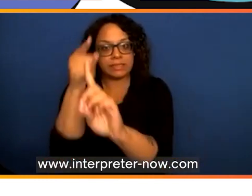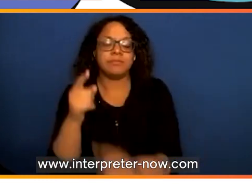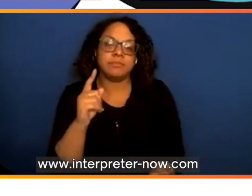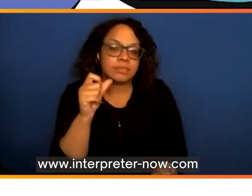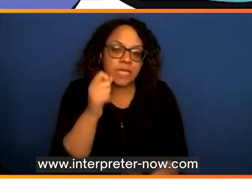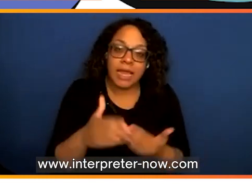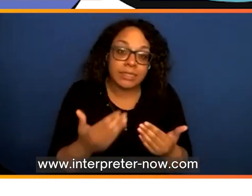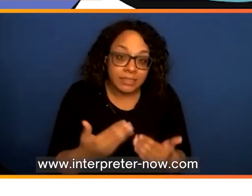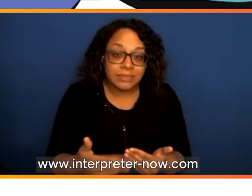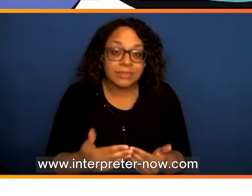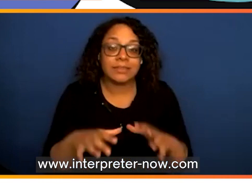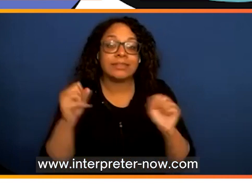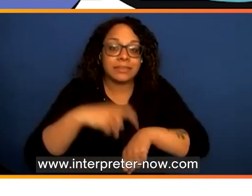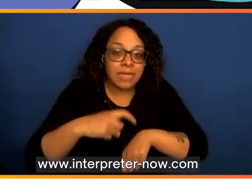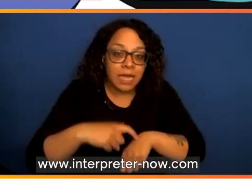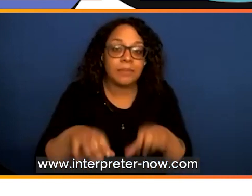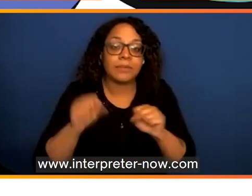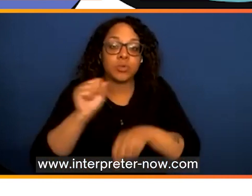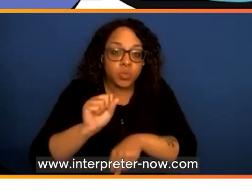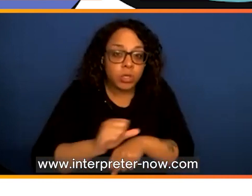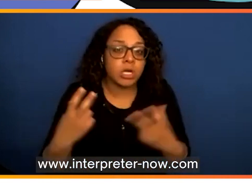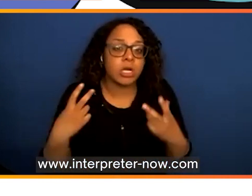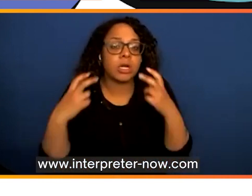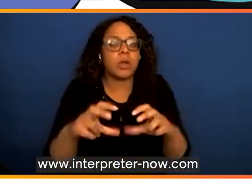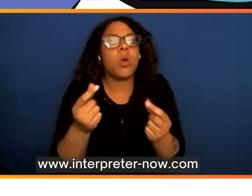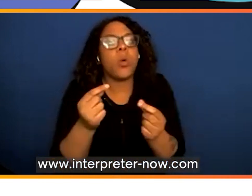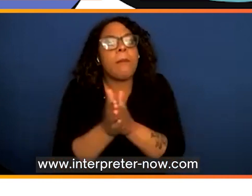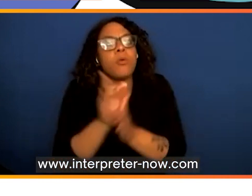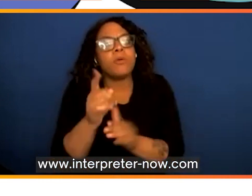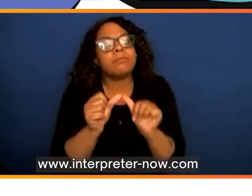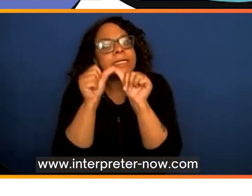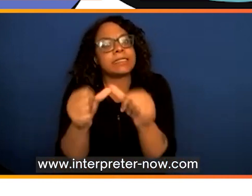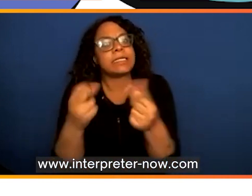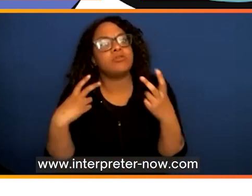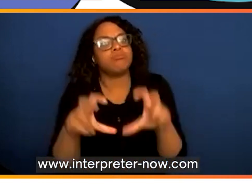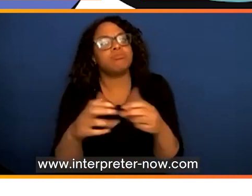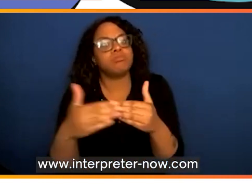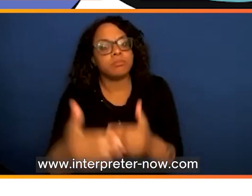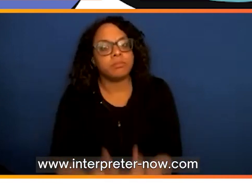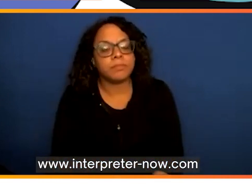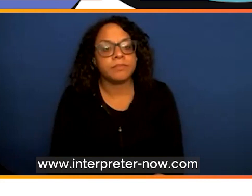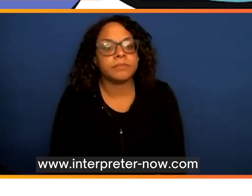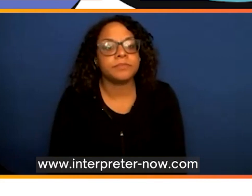obviously, sometimes it's not easy, and it takes extra time and work. What is it that motivates you to move forward?